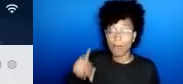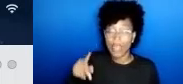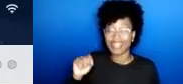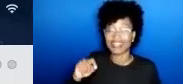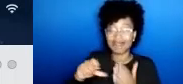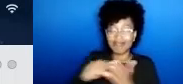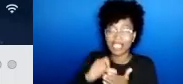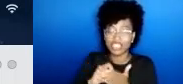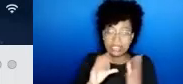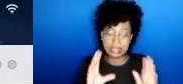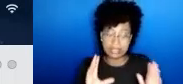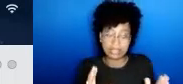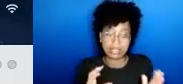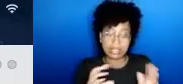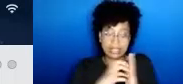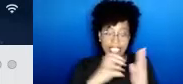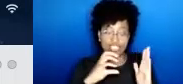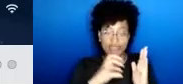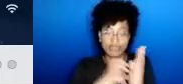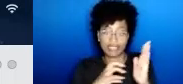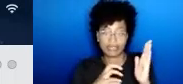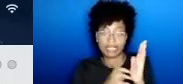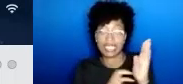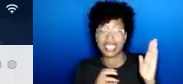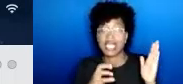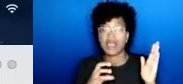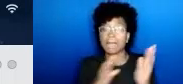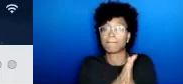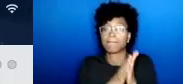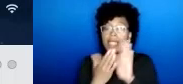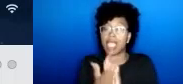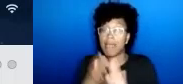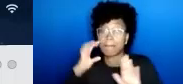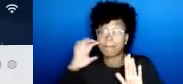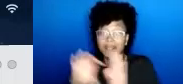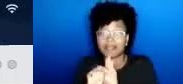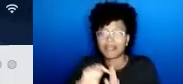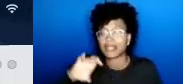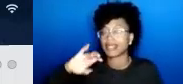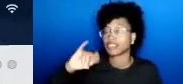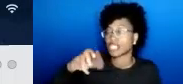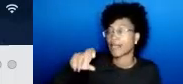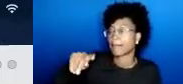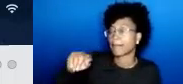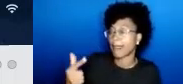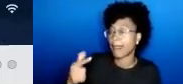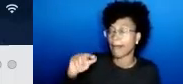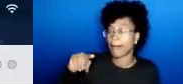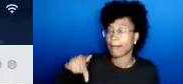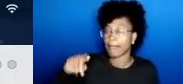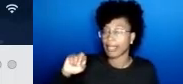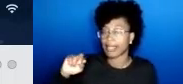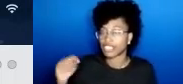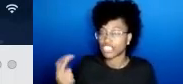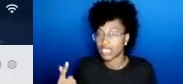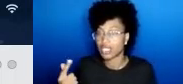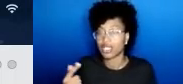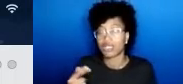07:20:32 and either add them as images to a template that has multiple content boxes,